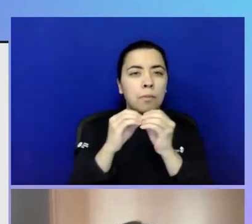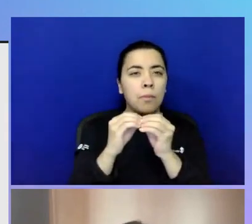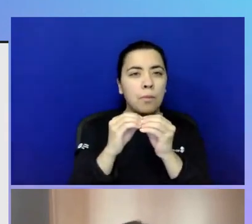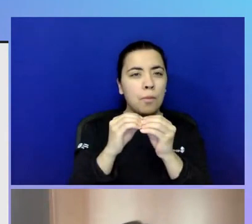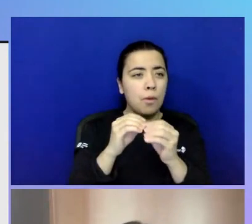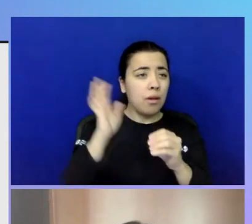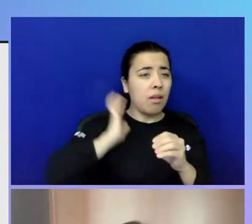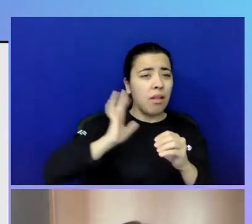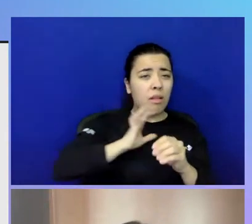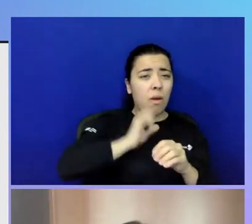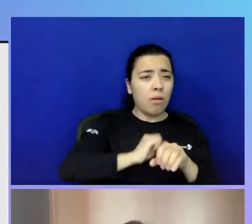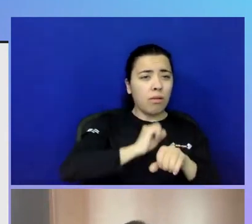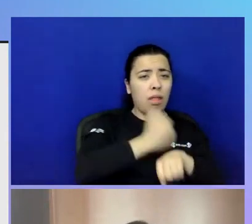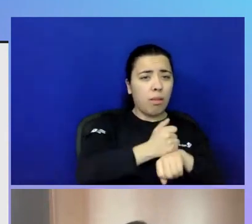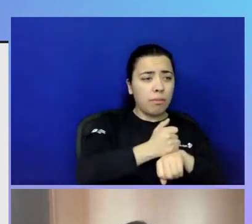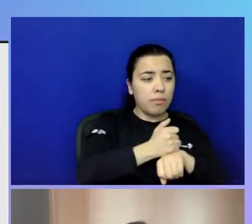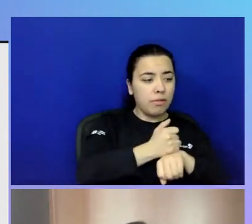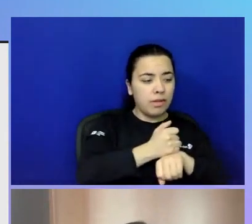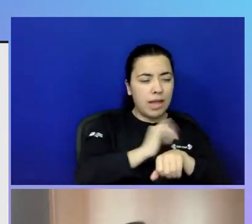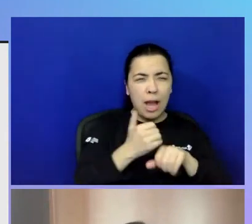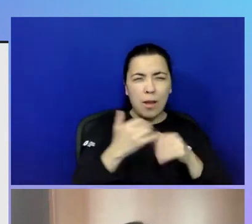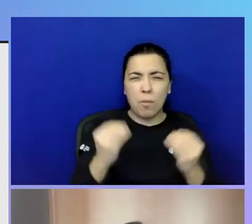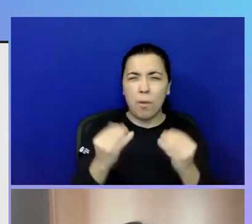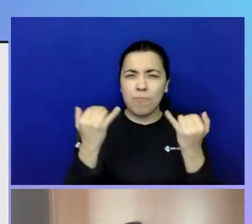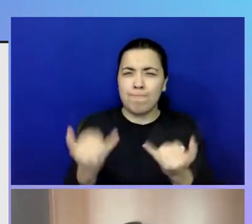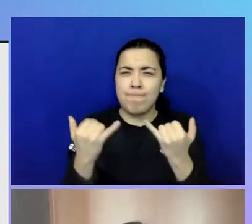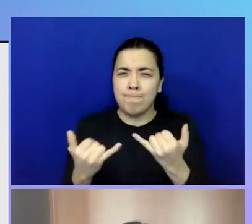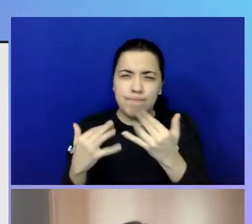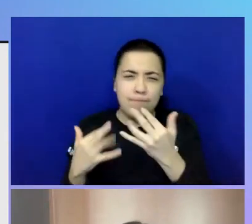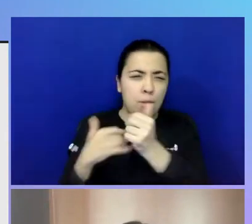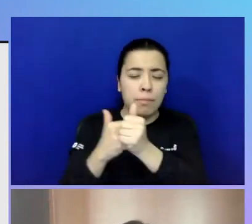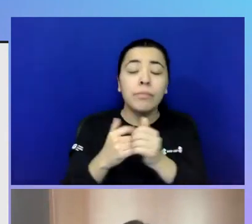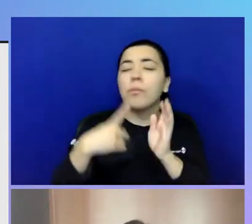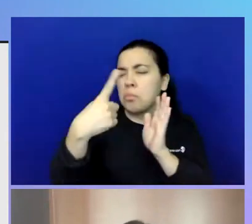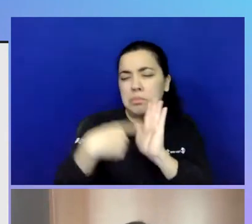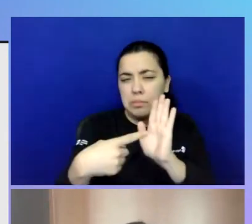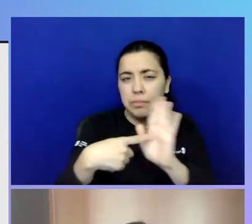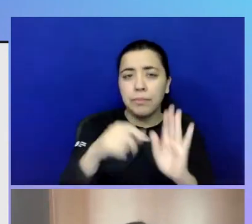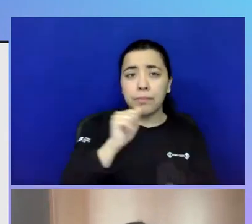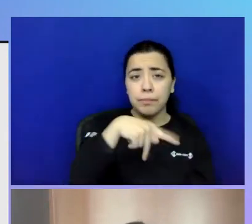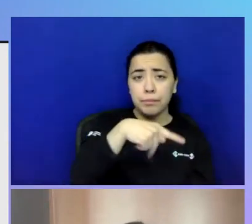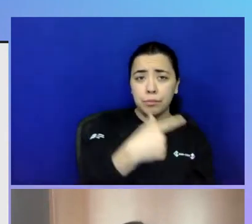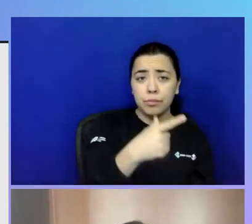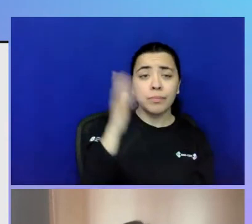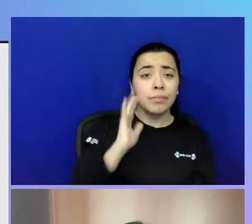example, the APG had been updated for custom dropdowns, so